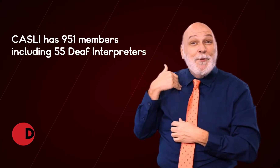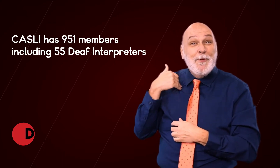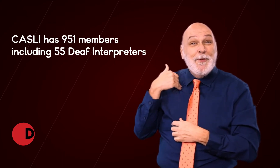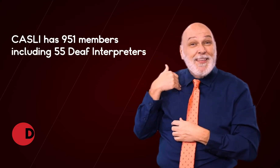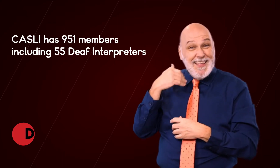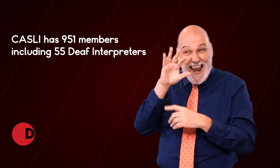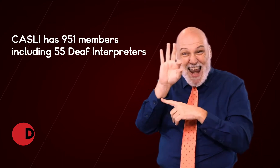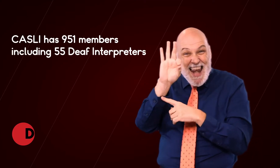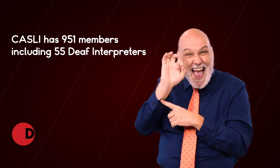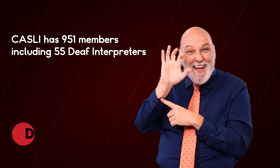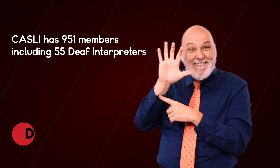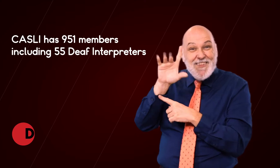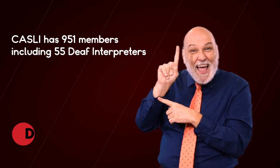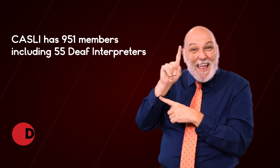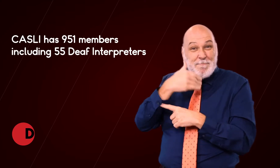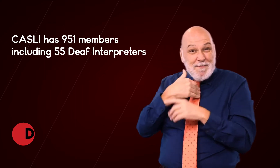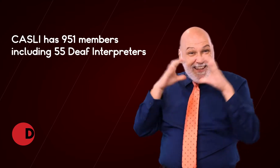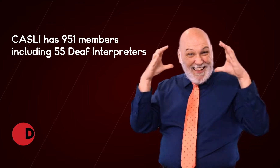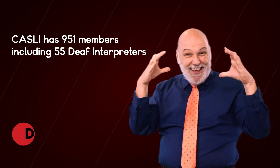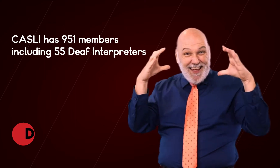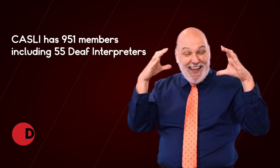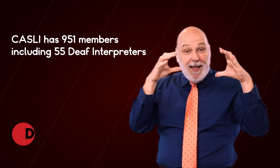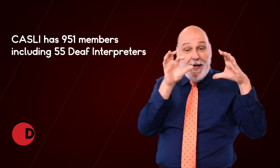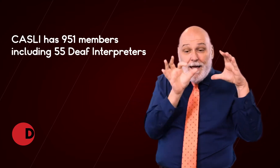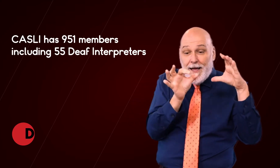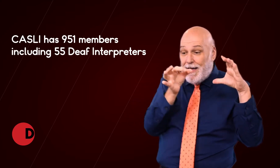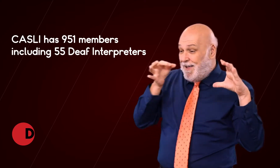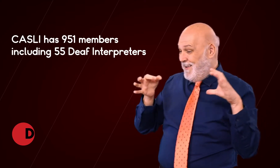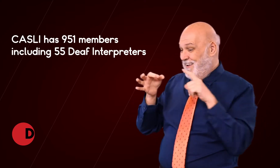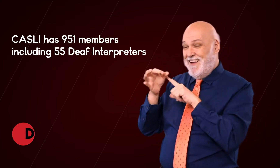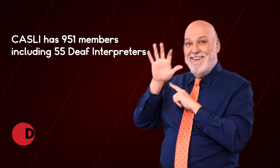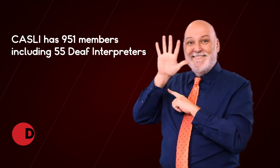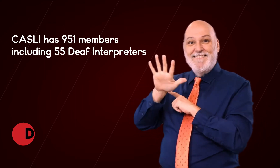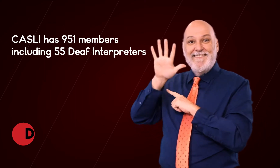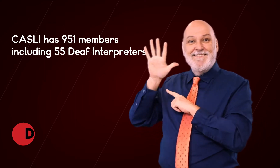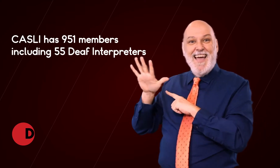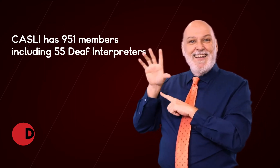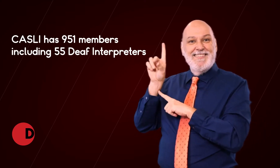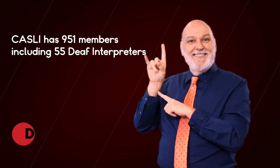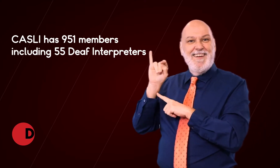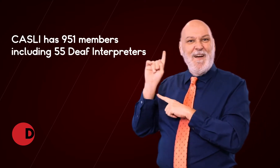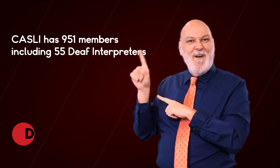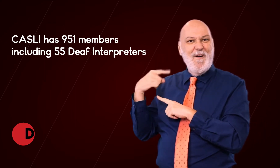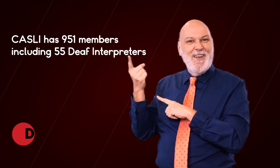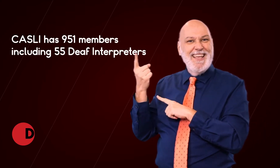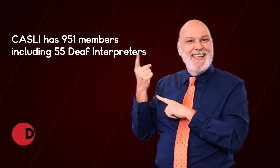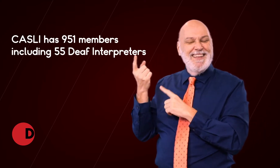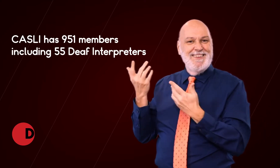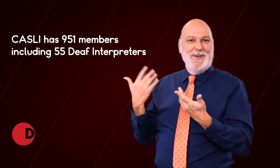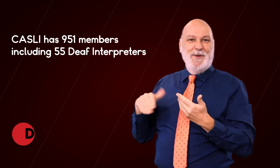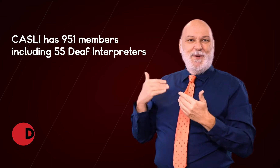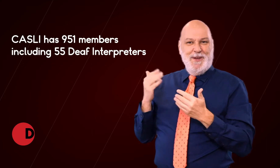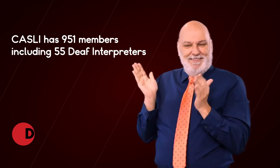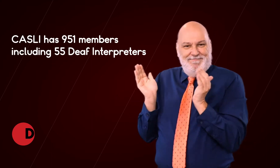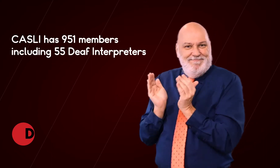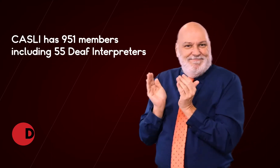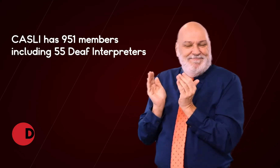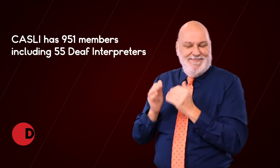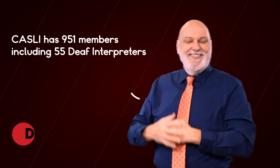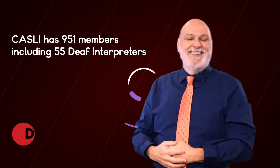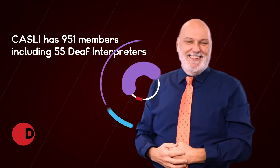That is out of CASLI’s 951 members.